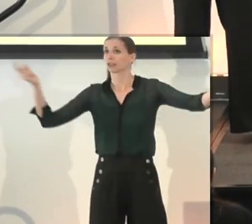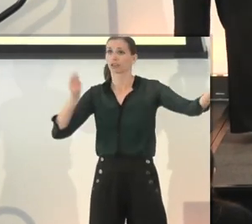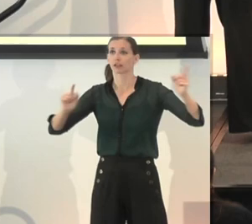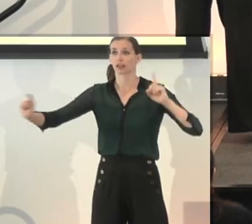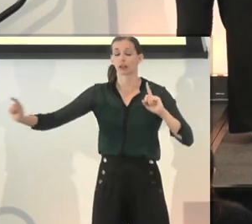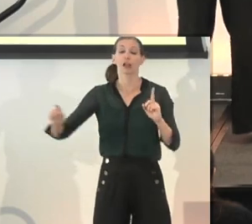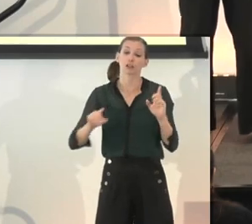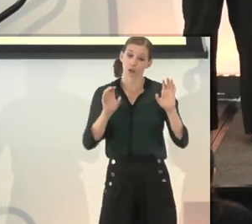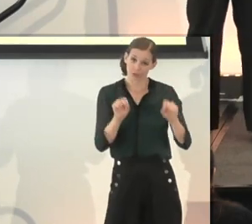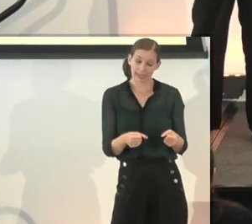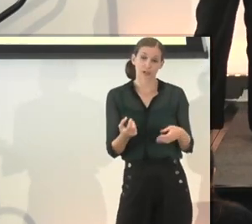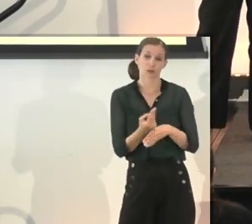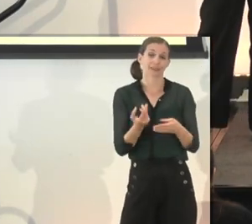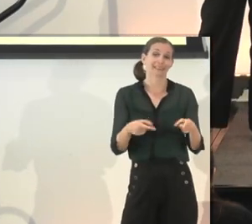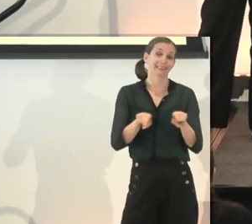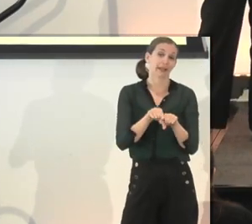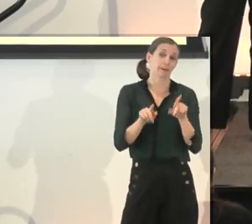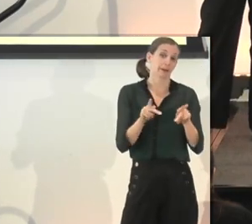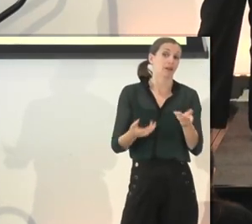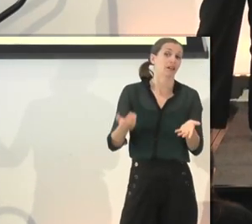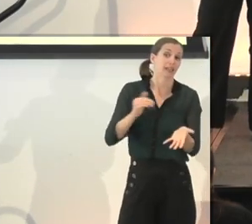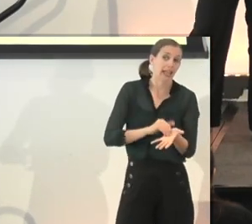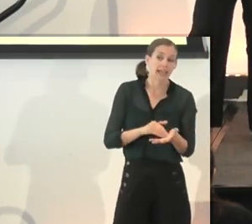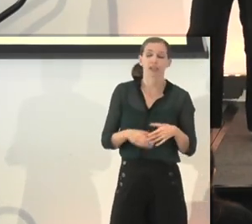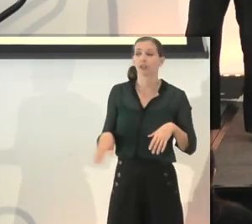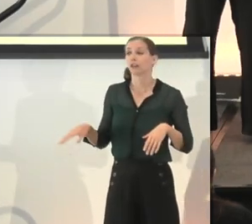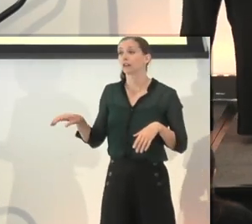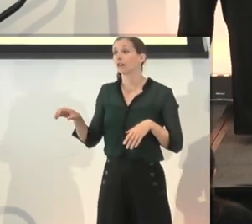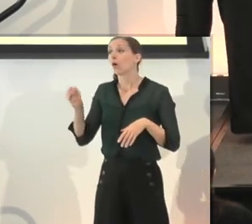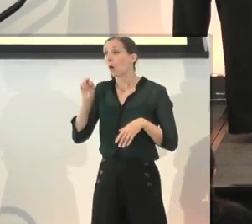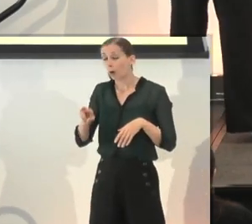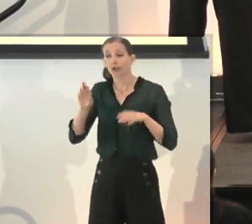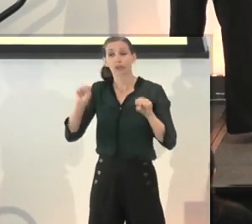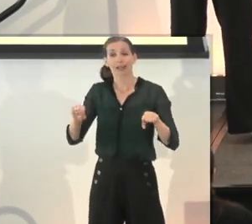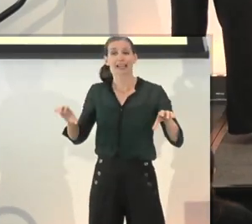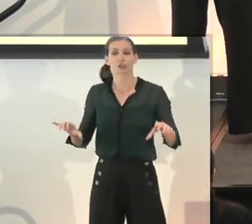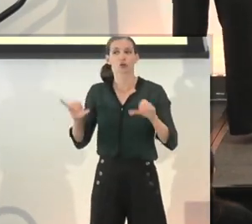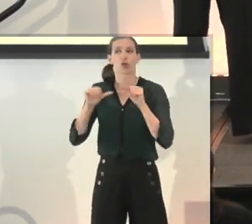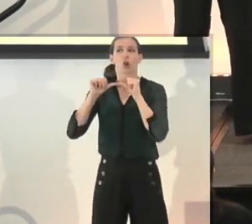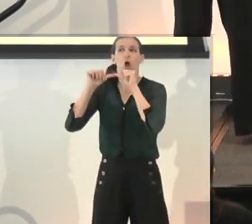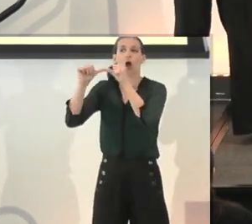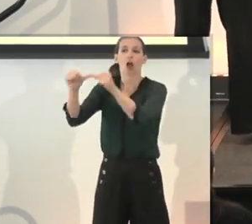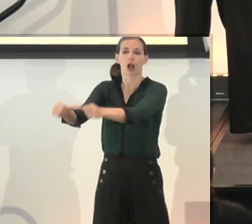do studies over a long period of time, both of which are very difficult to do in the laboratory.